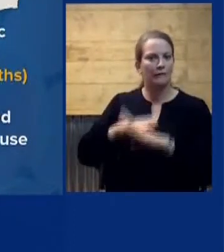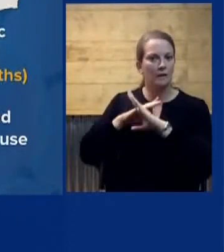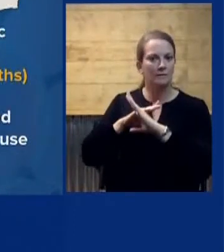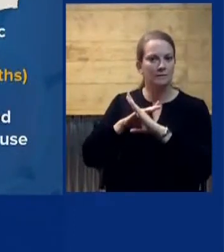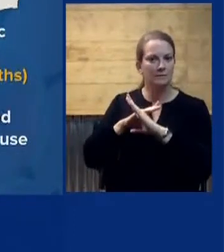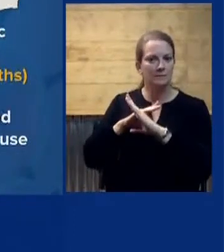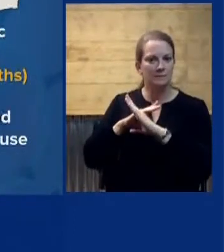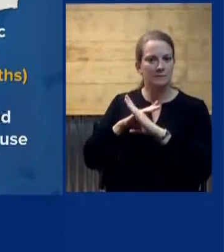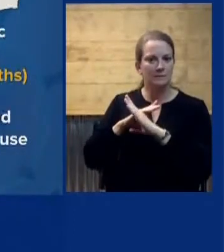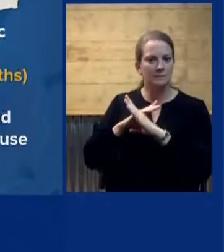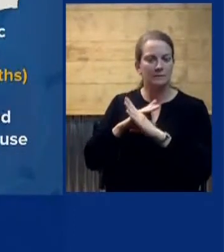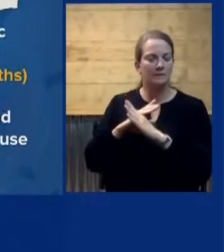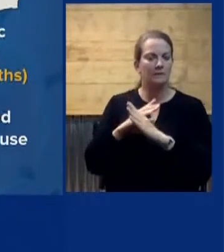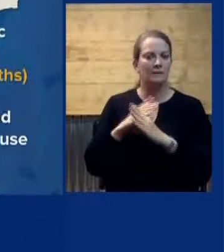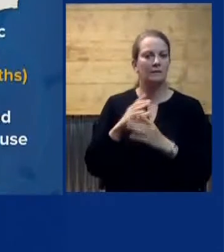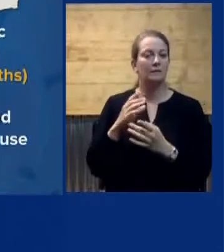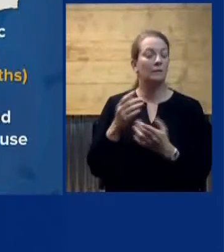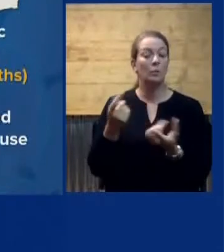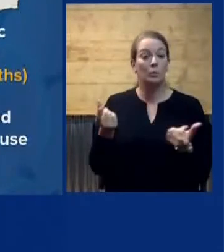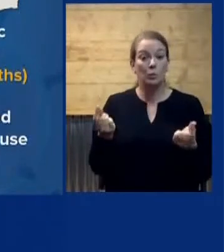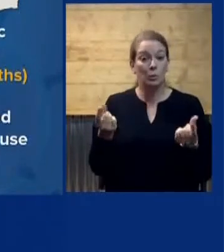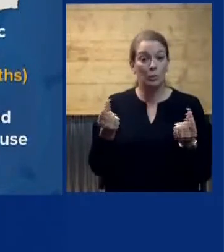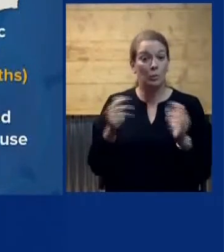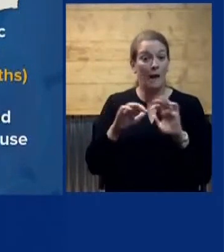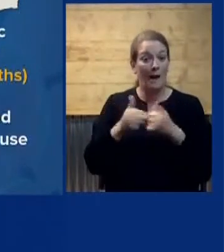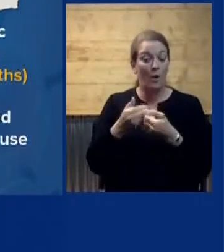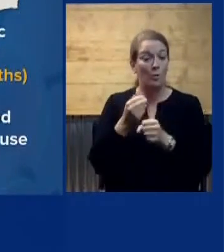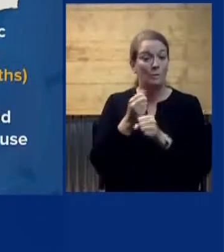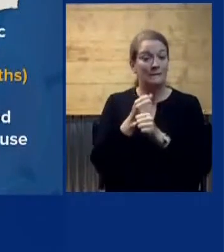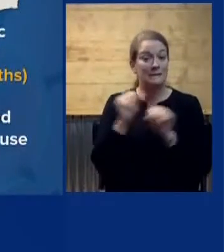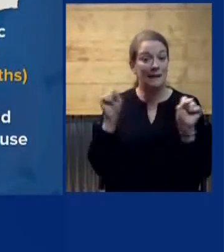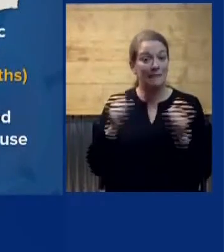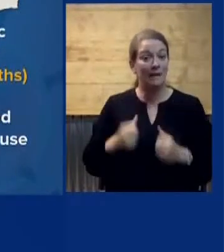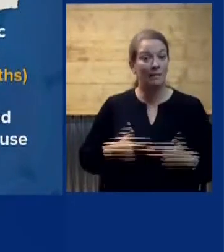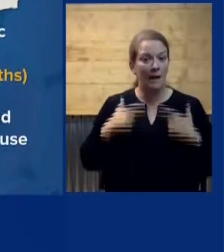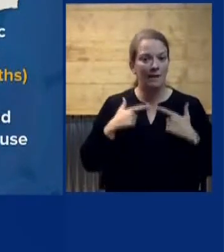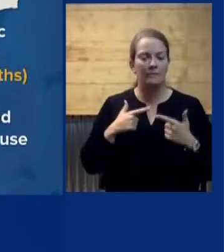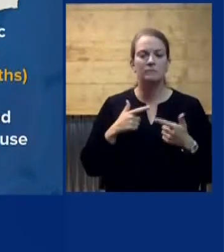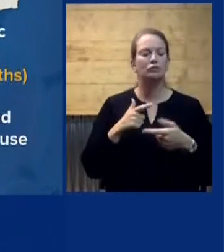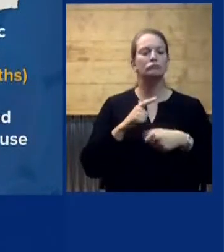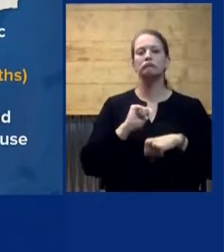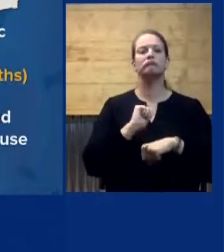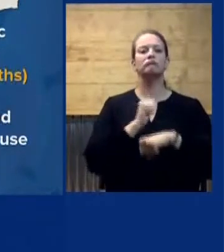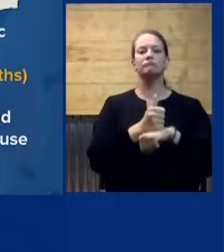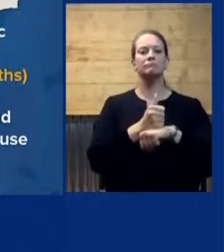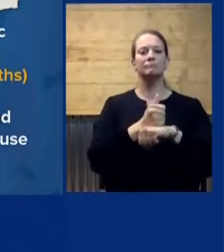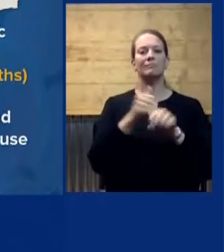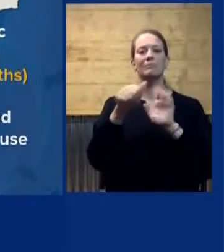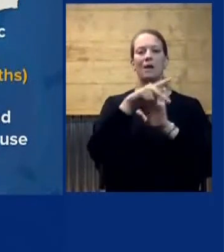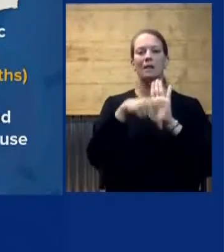EVERYONES LIFE, I GET IT, I STRUGGLED WITH THAT FOR 130 DAYS. BUT HOW DID YOU LOSE A LIFE WHEN